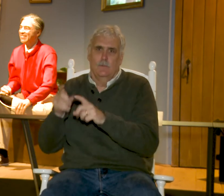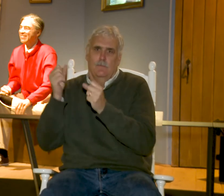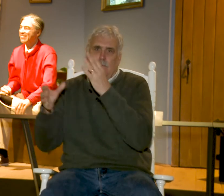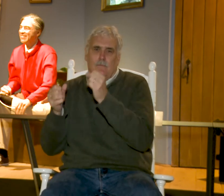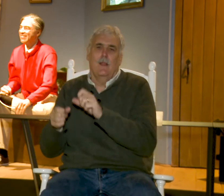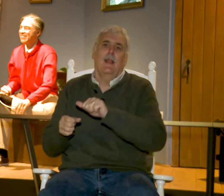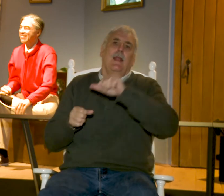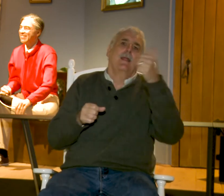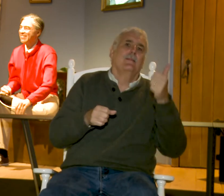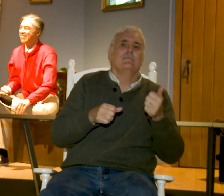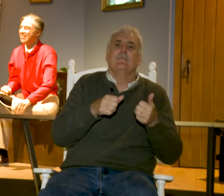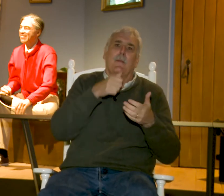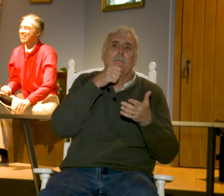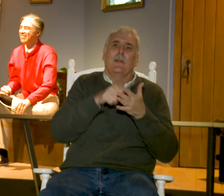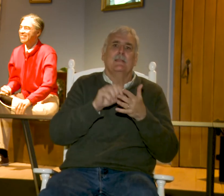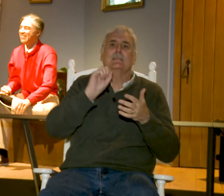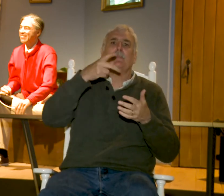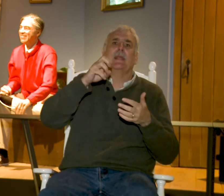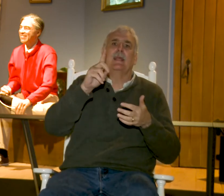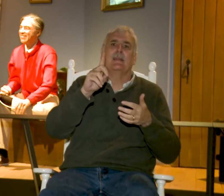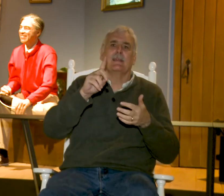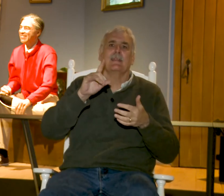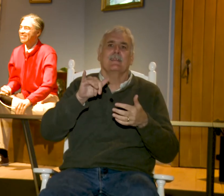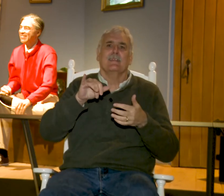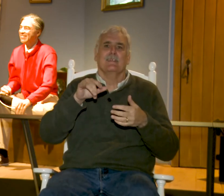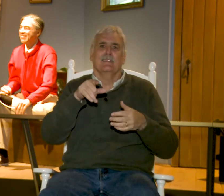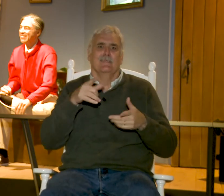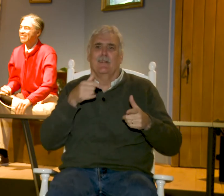Another character like Speedy Delivery will have a